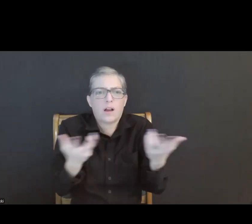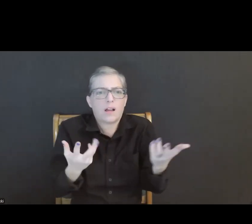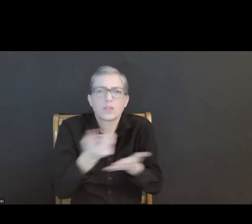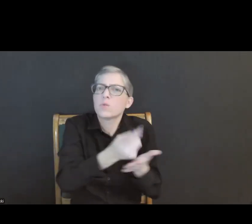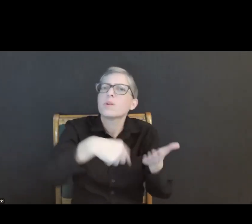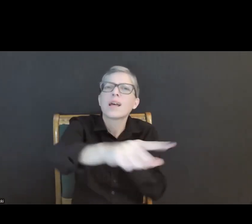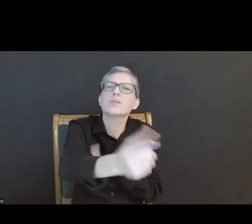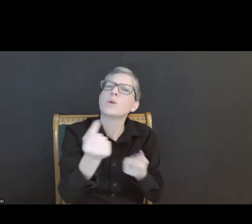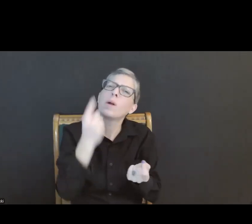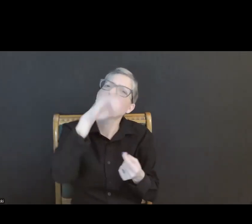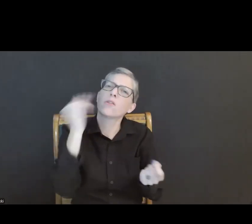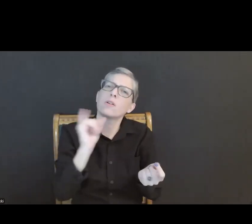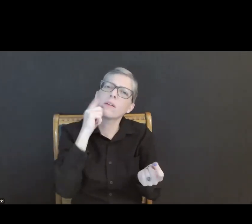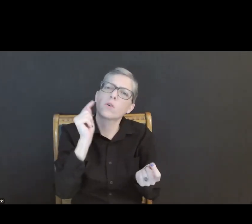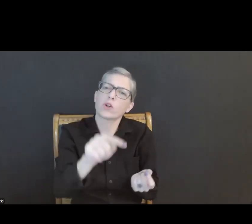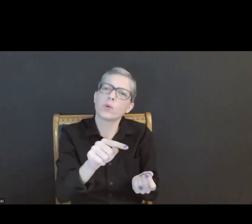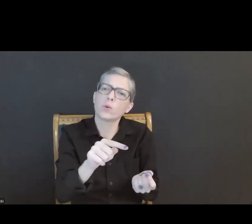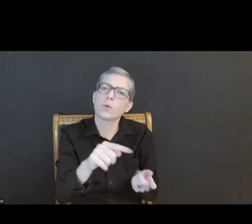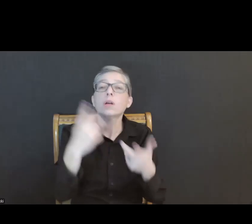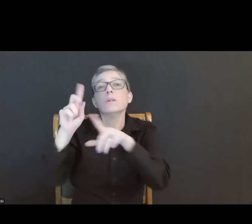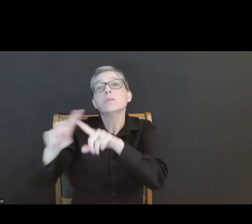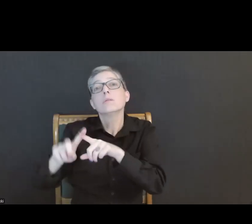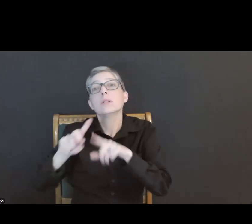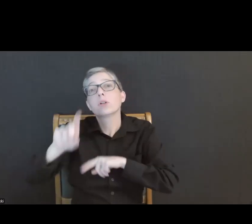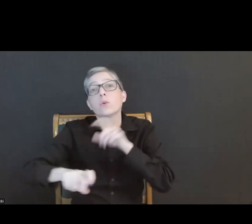type of questions even though they they might see like we're going through them quick like let's do